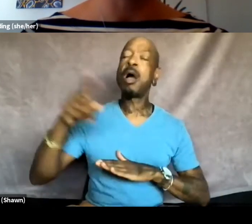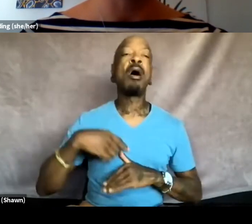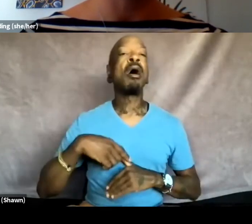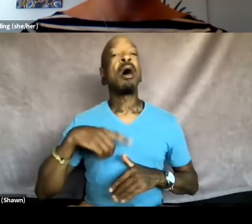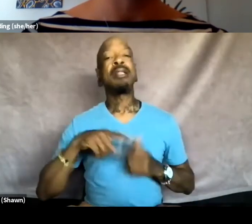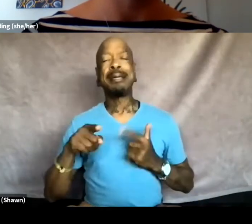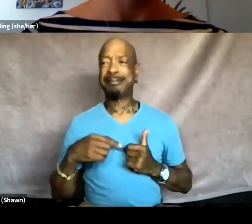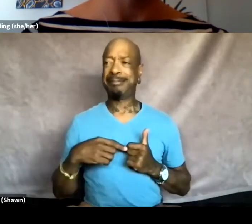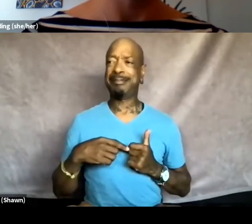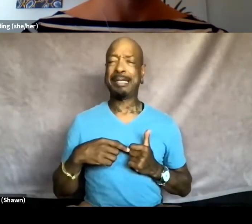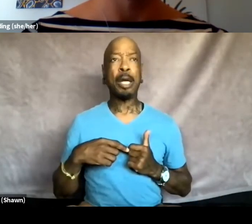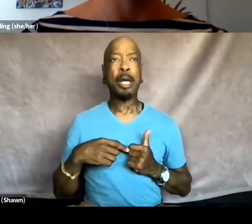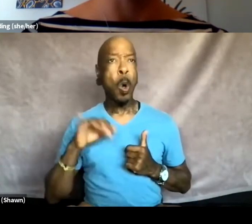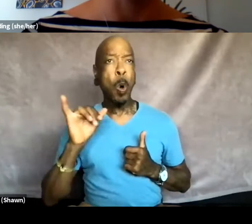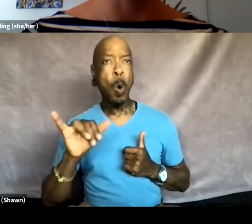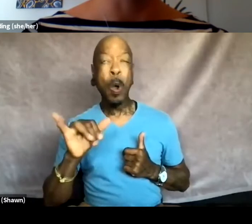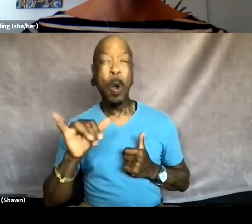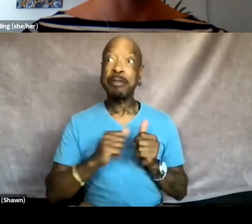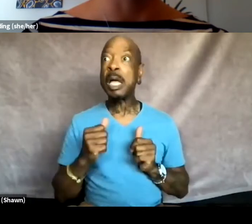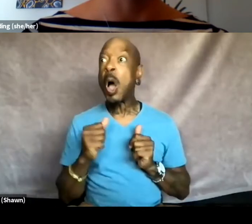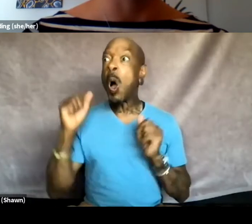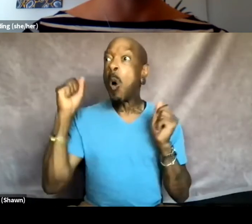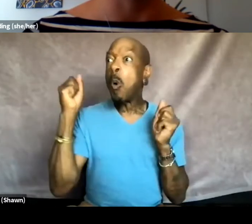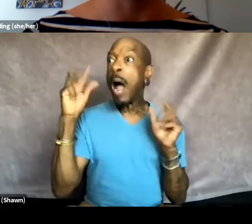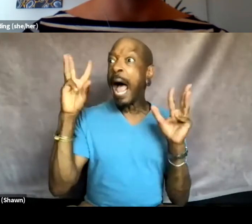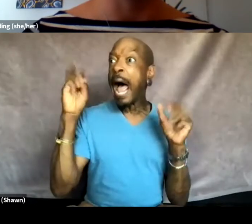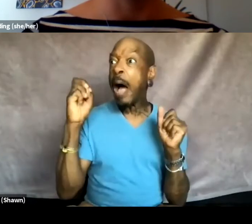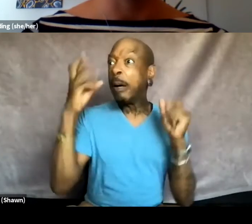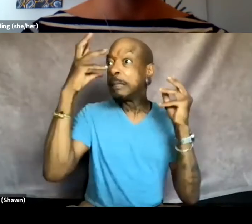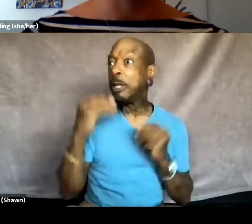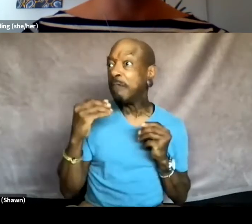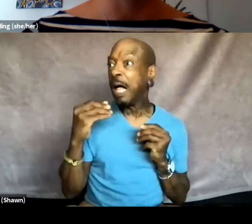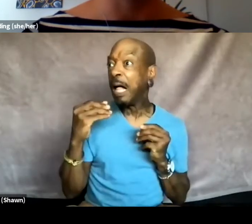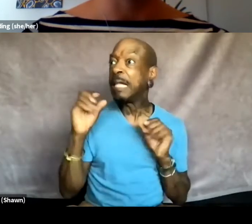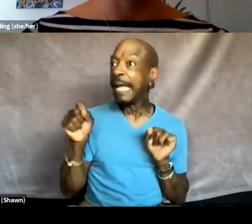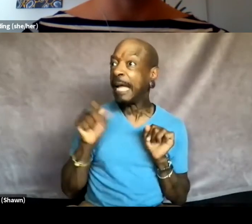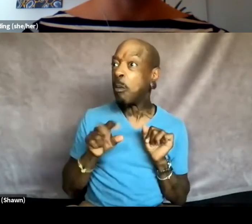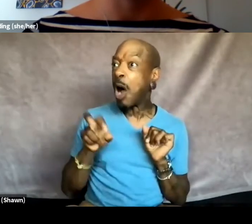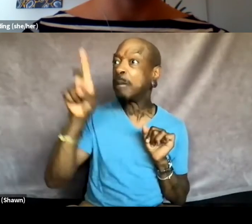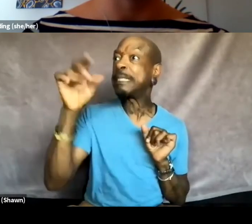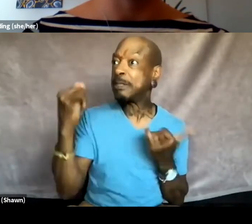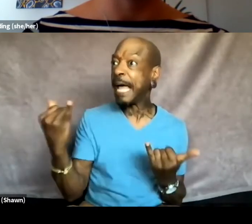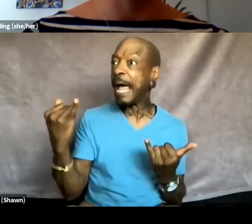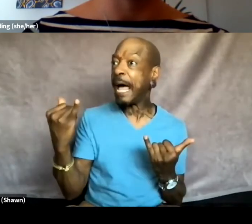Keah Brown: everybody's like wow this is so beautiful and I'm so you know this made me